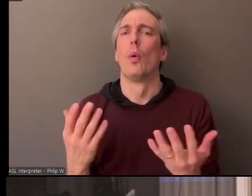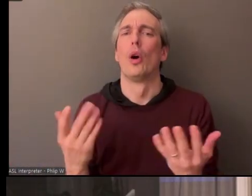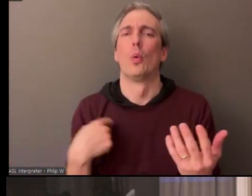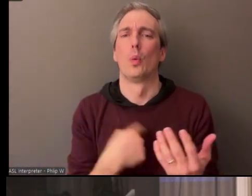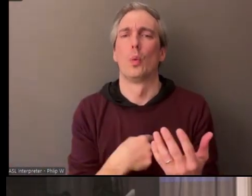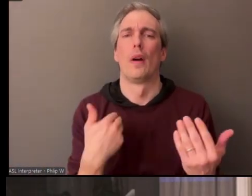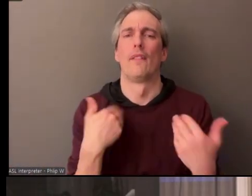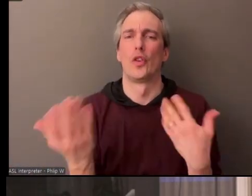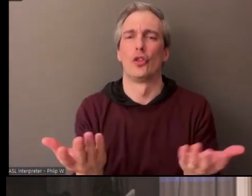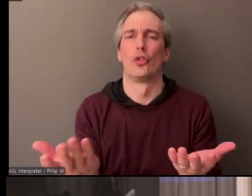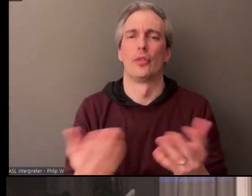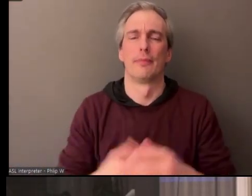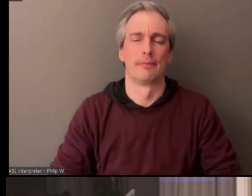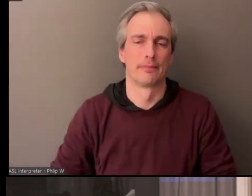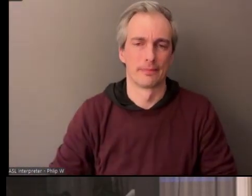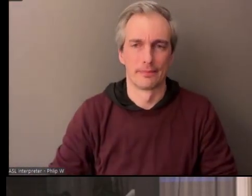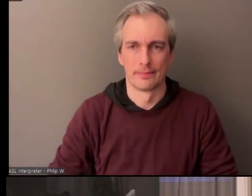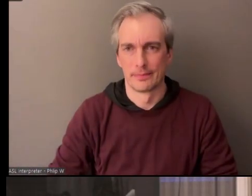I've got a hand over here. What have we got over here?